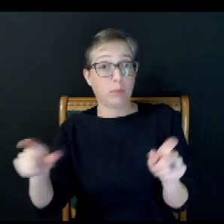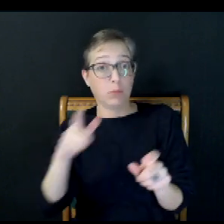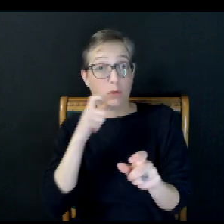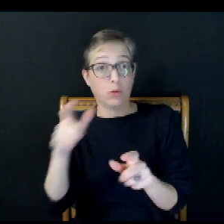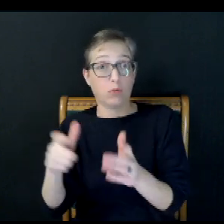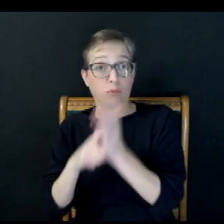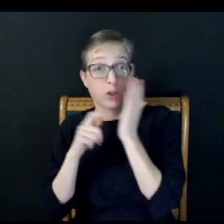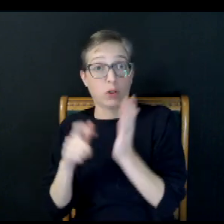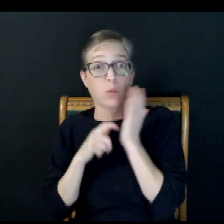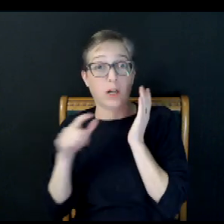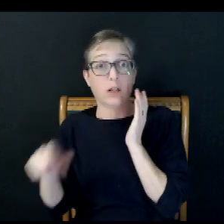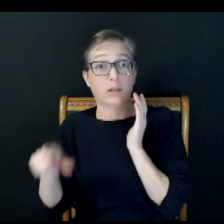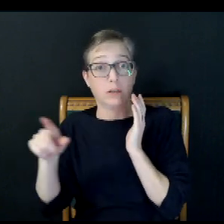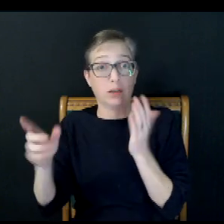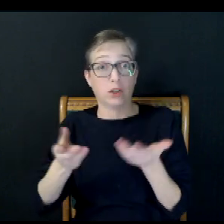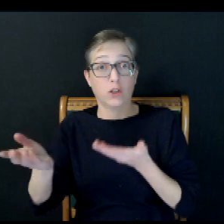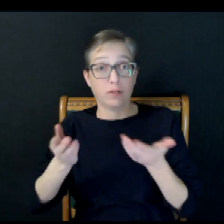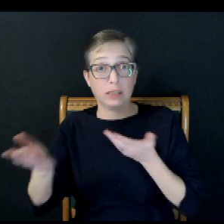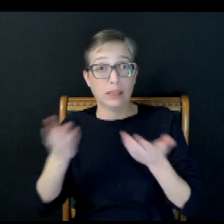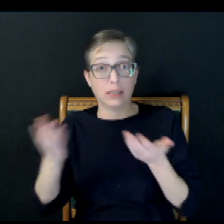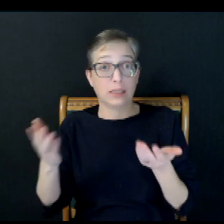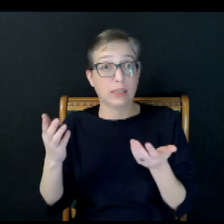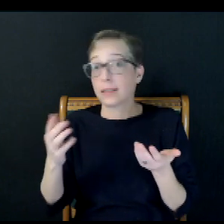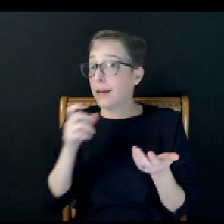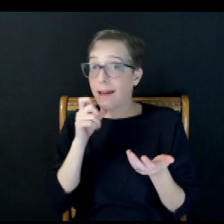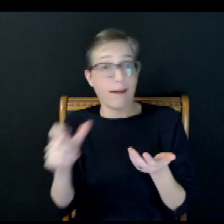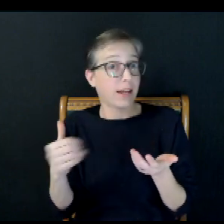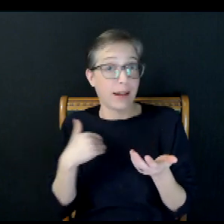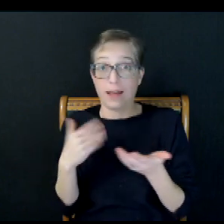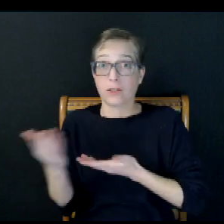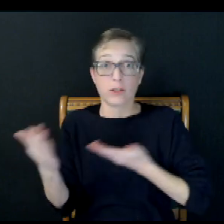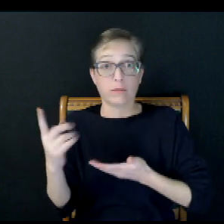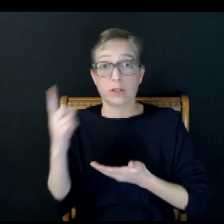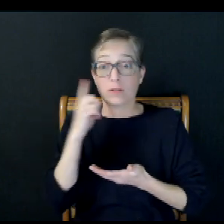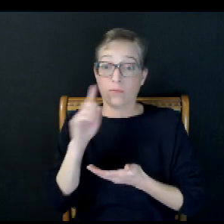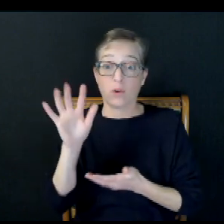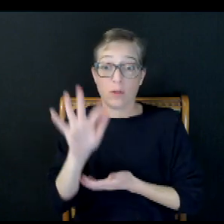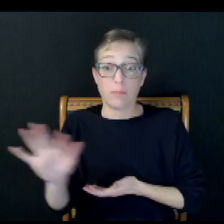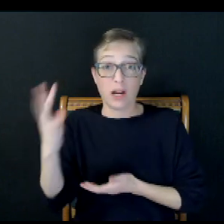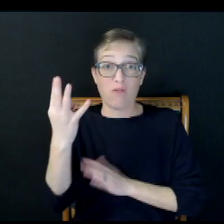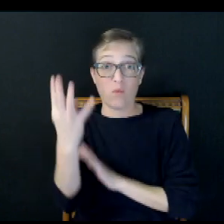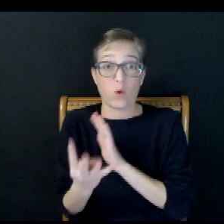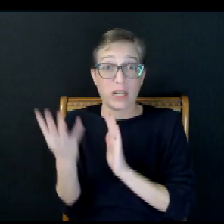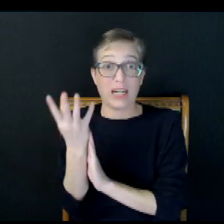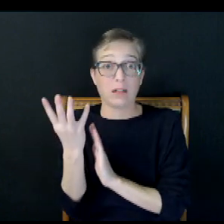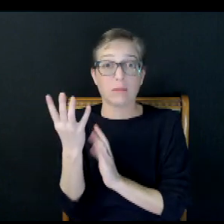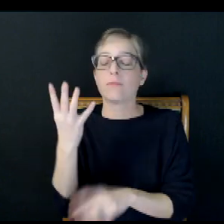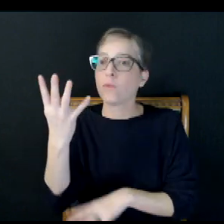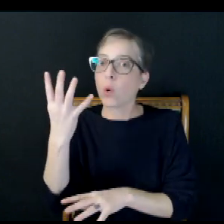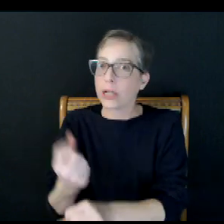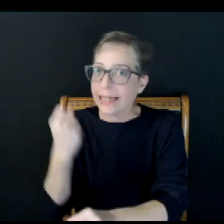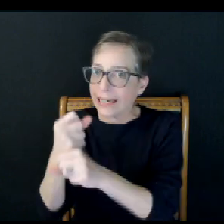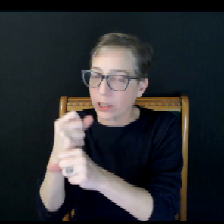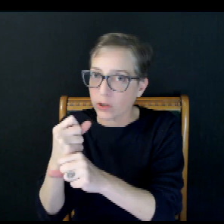served for a period of at least four years. Um, we have talked to individuals within the state and some people have